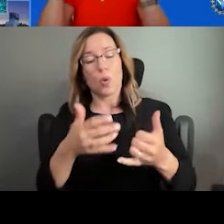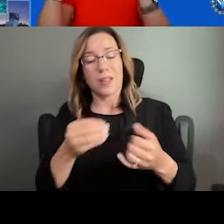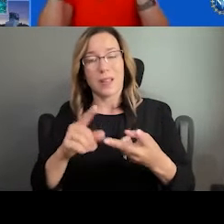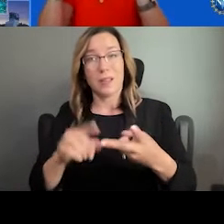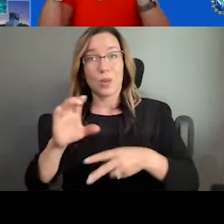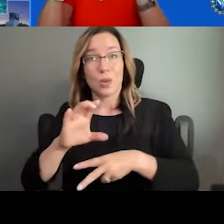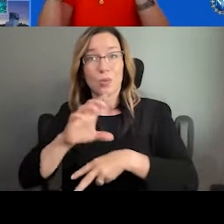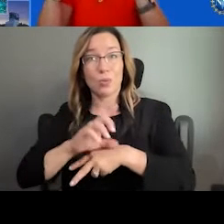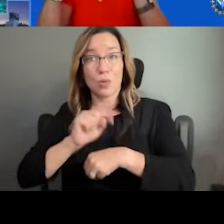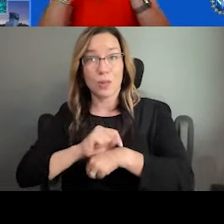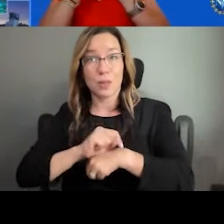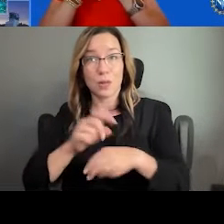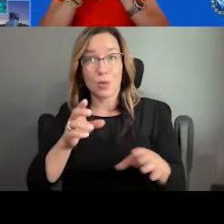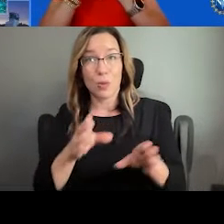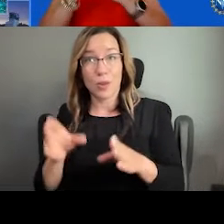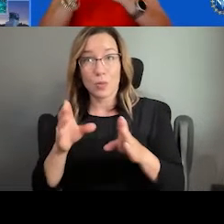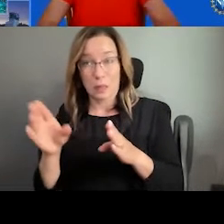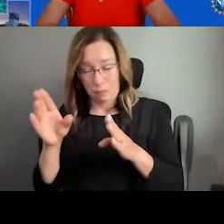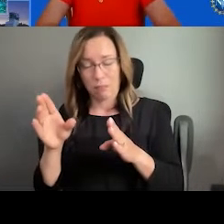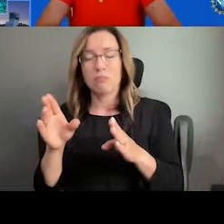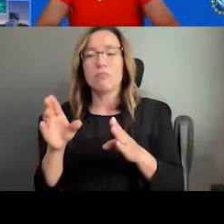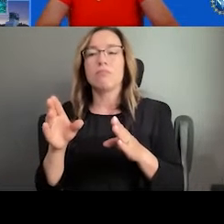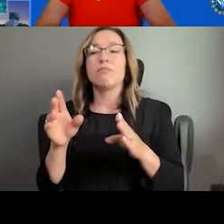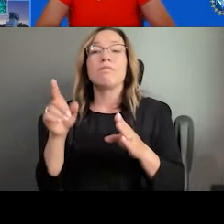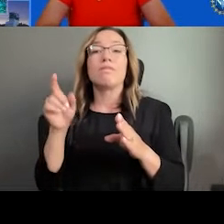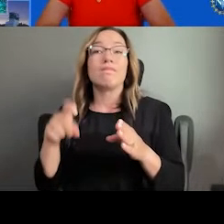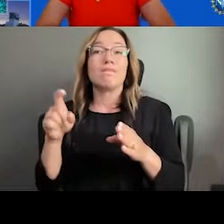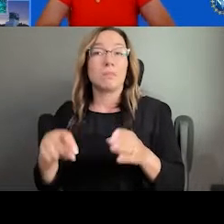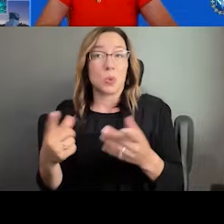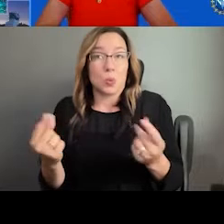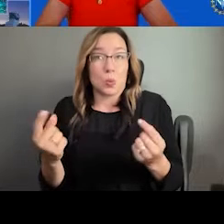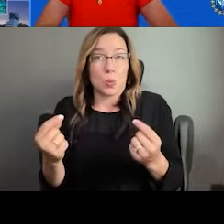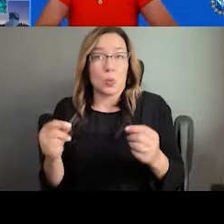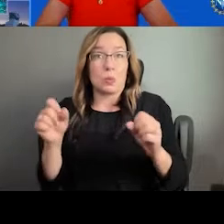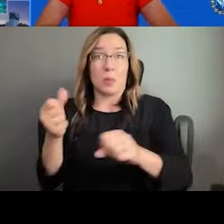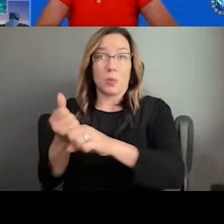What they must do in order to submit that proposal?